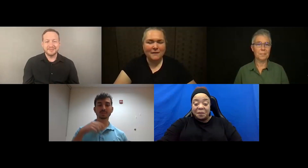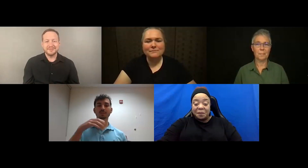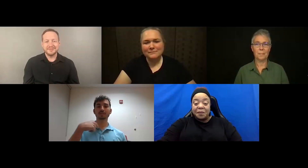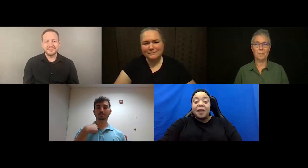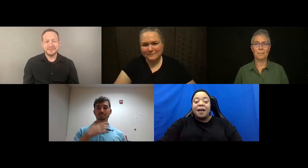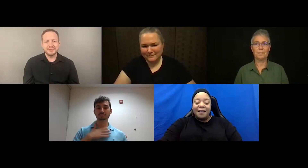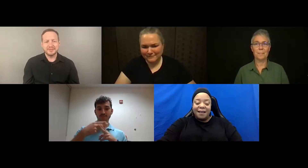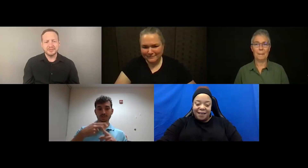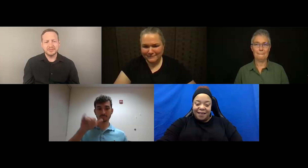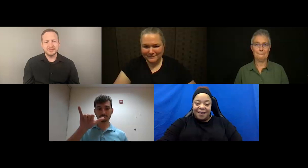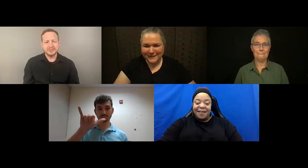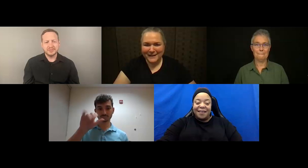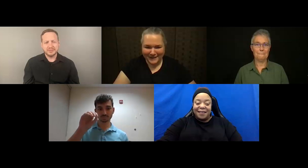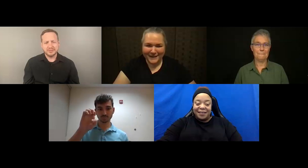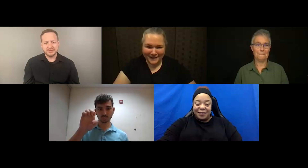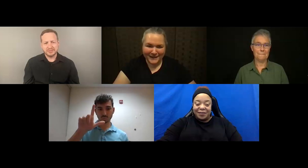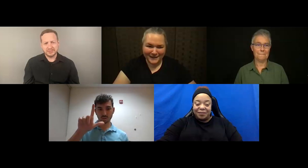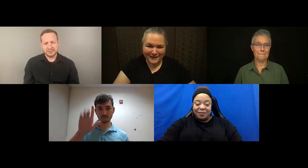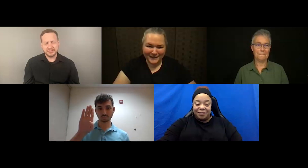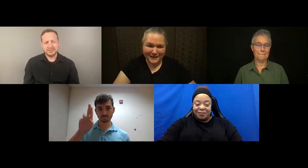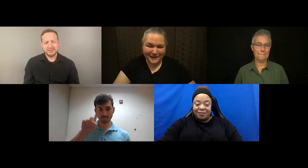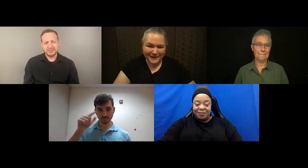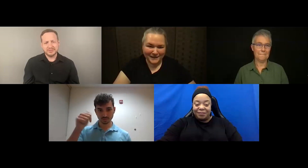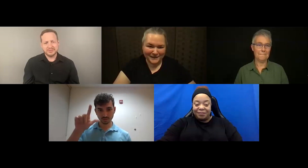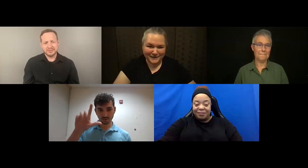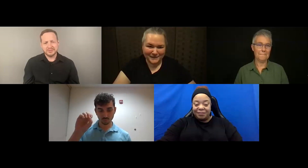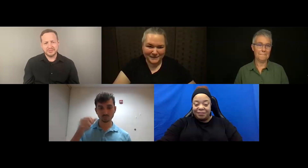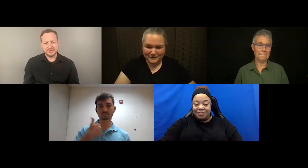Yoel: Hi my name is Yoel Buzgalo.